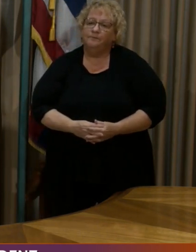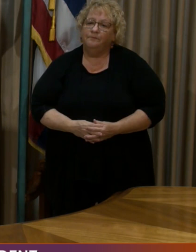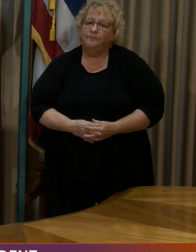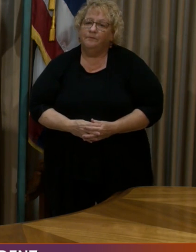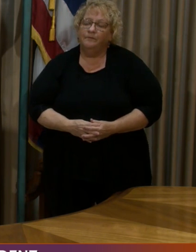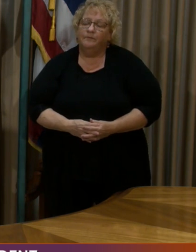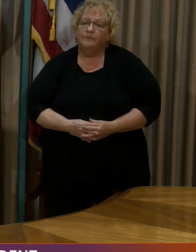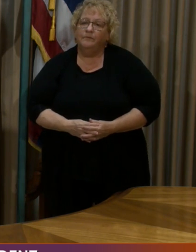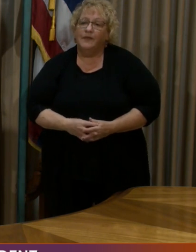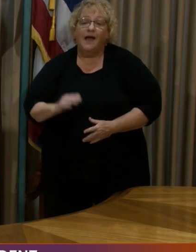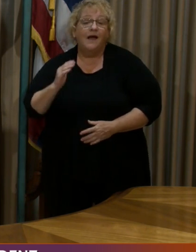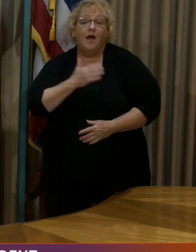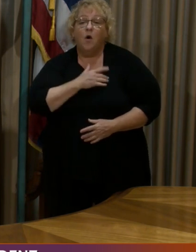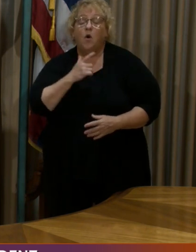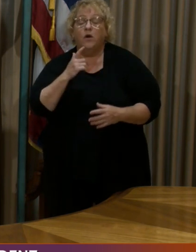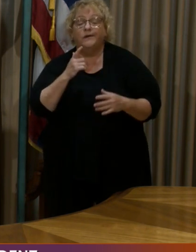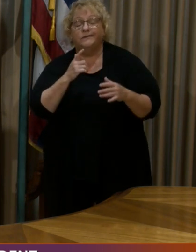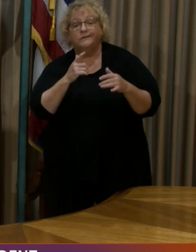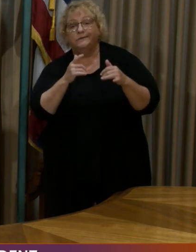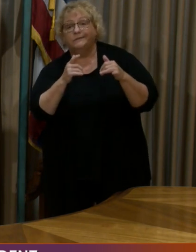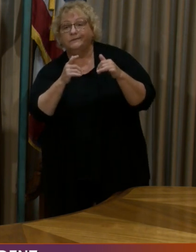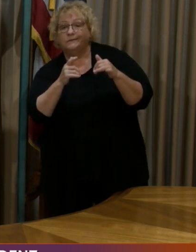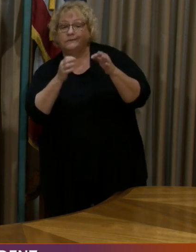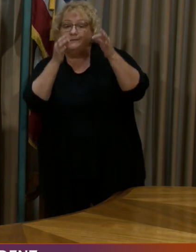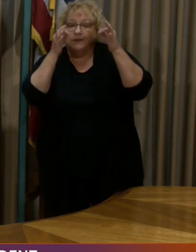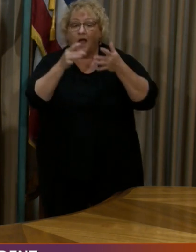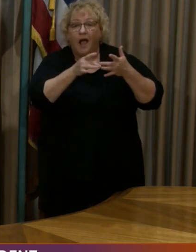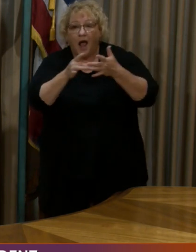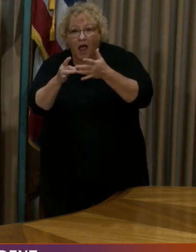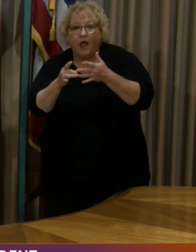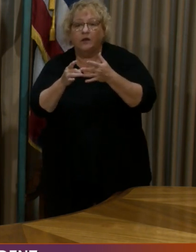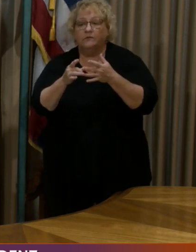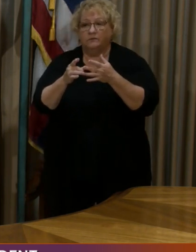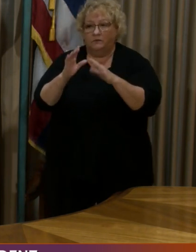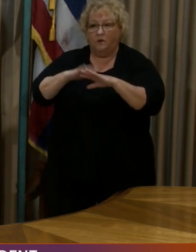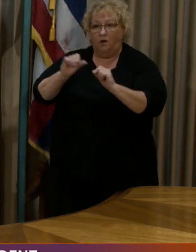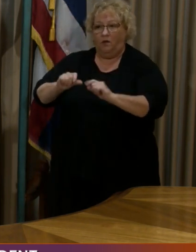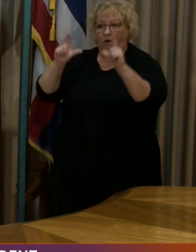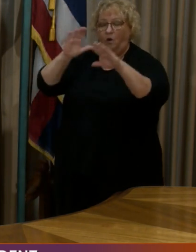OTHER ASPECTS OF REOPENING. THE MEASURES WILL BE UPDATED EVERY FRIDAY.